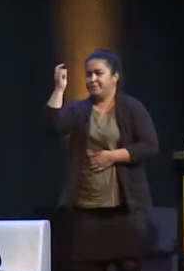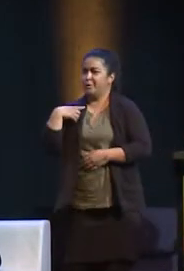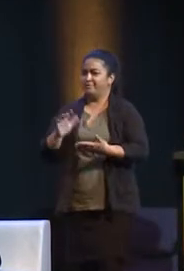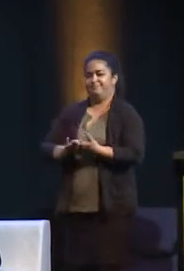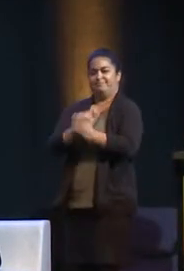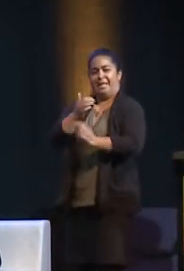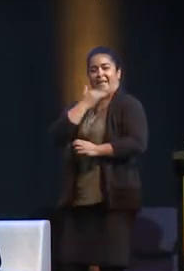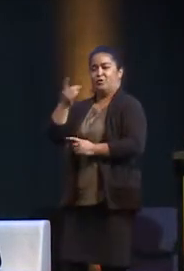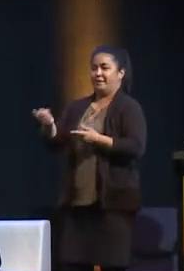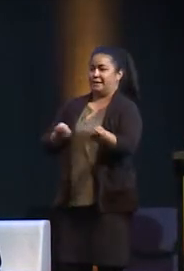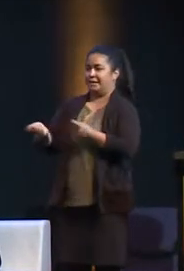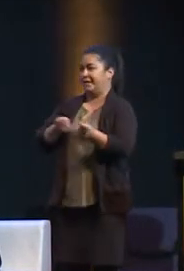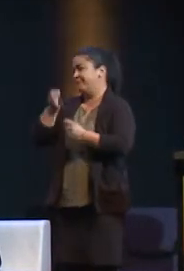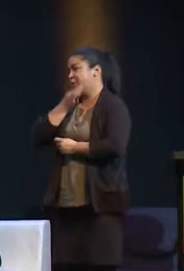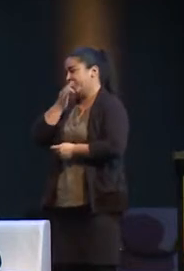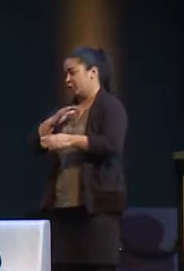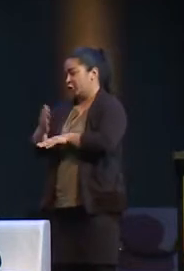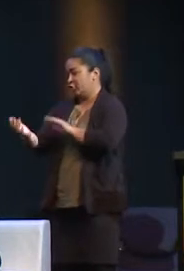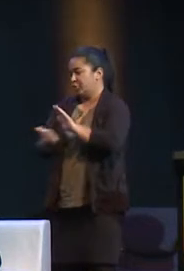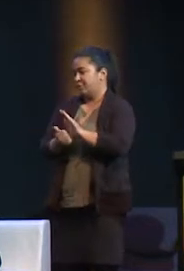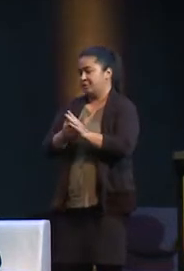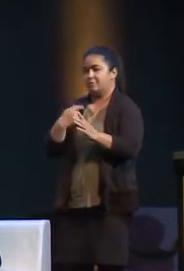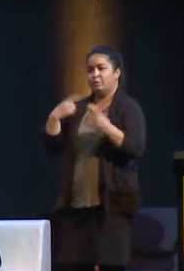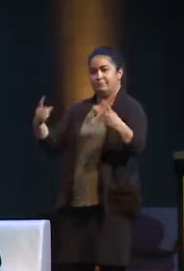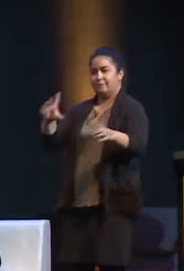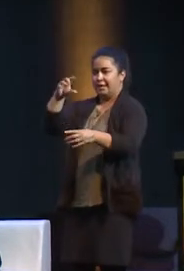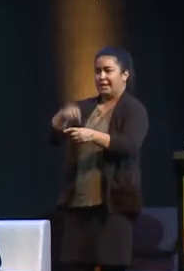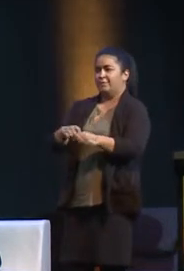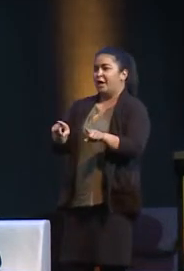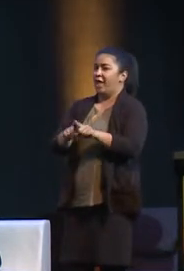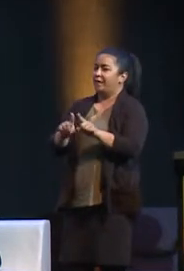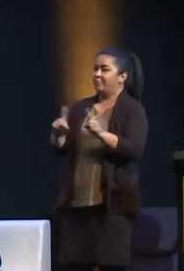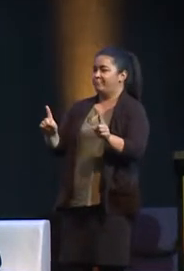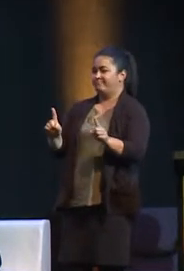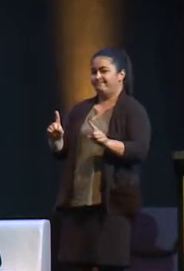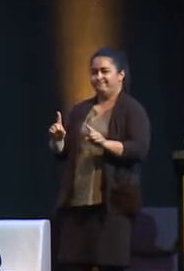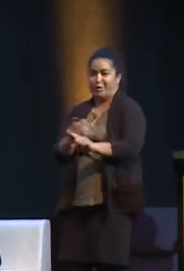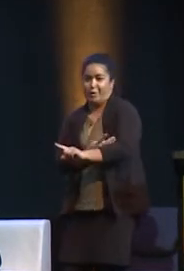a number of those workshops. I got to be there at the grassroots level. But in terms of what